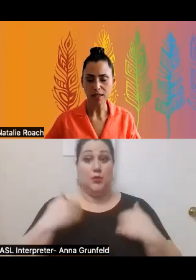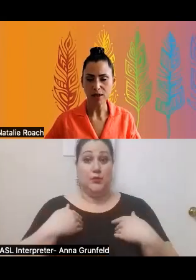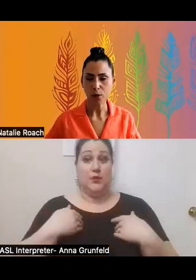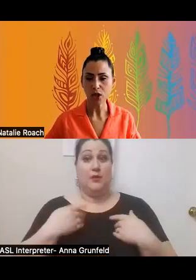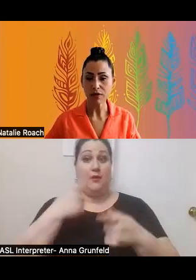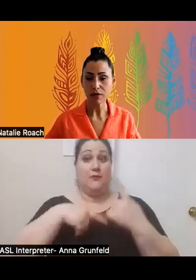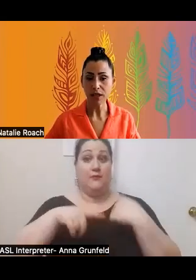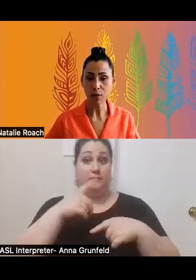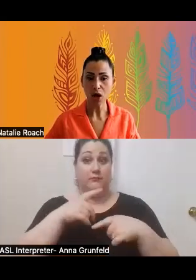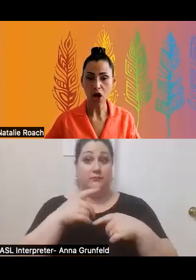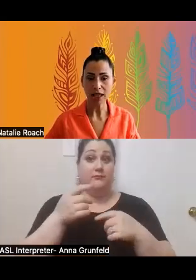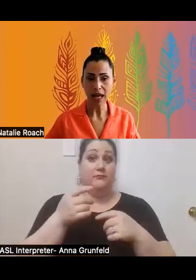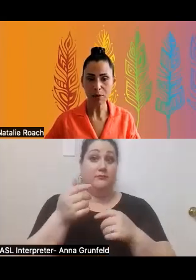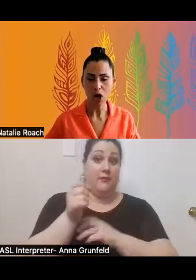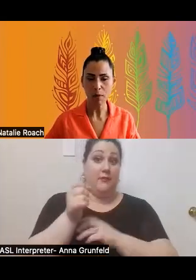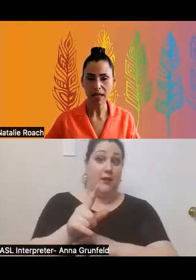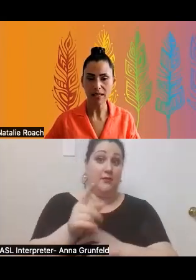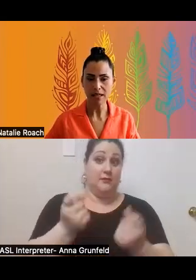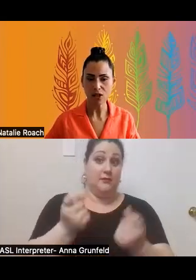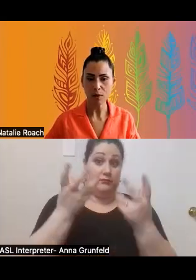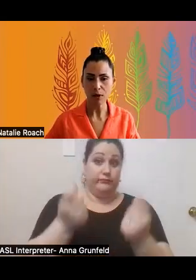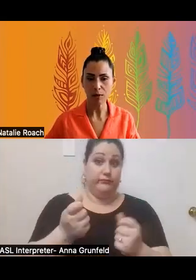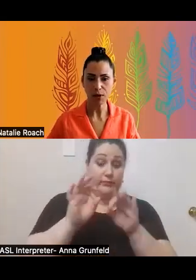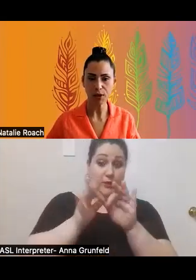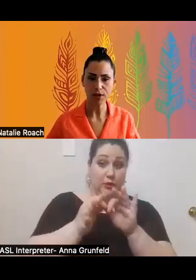which is available on laptop and desktop computers.